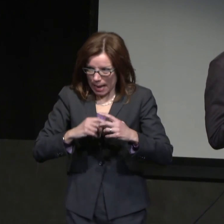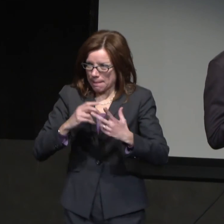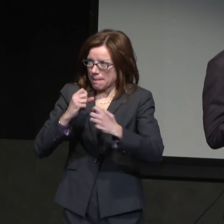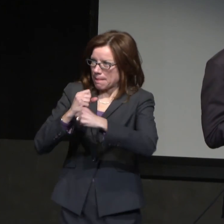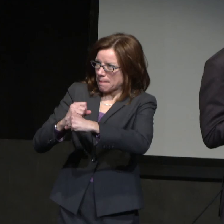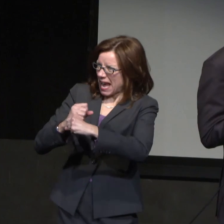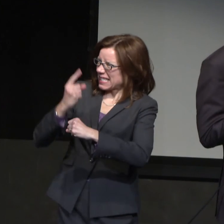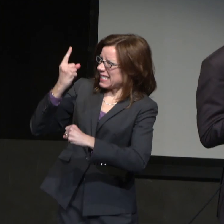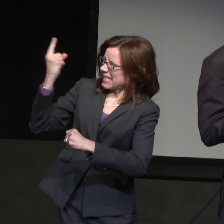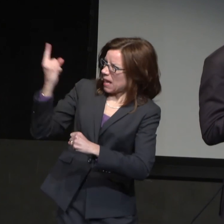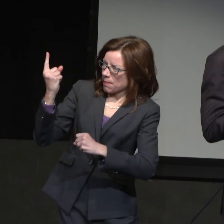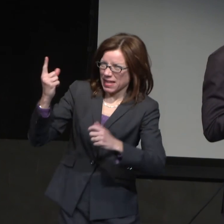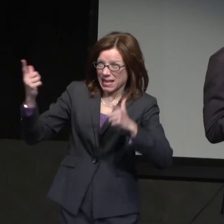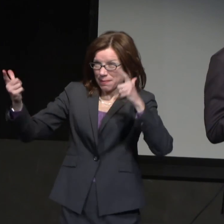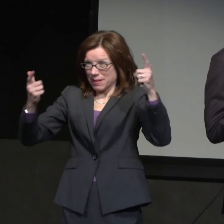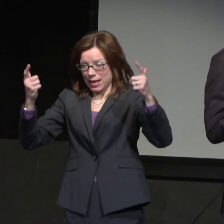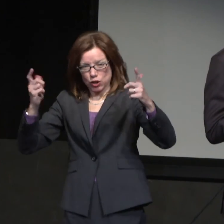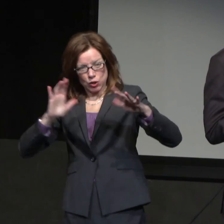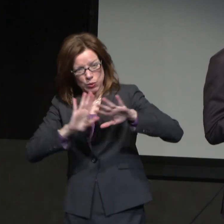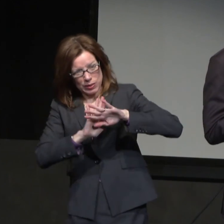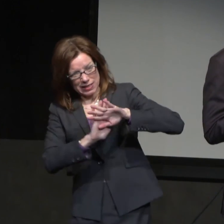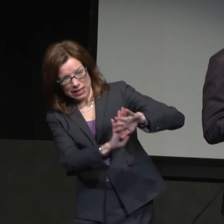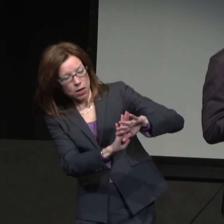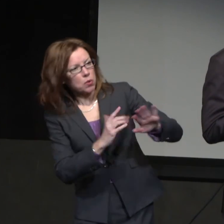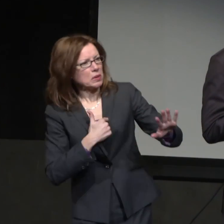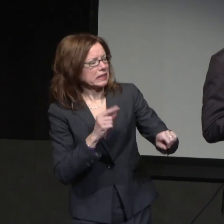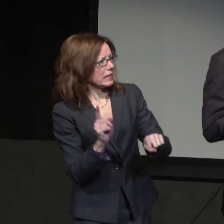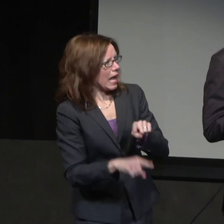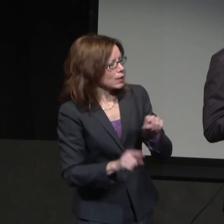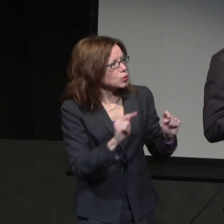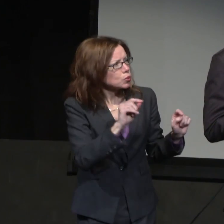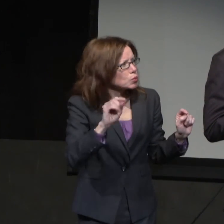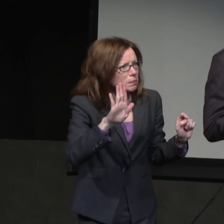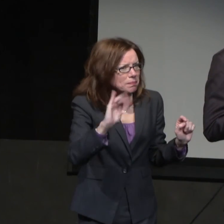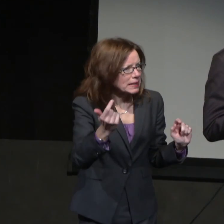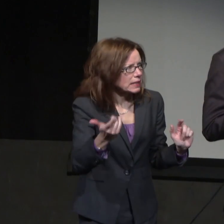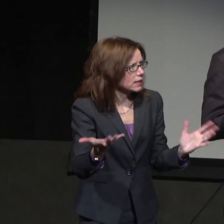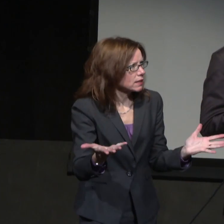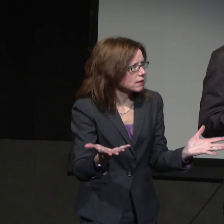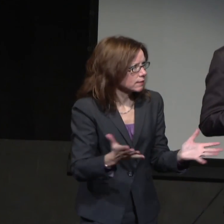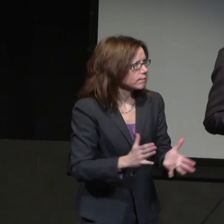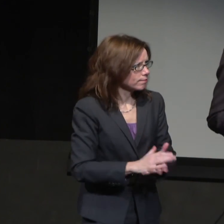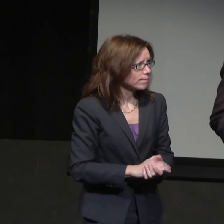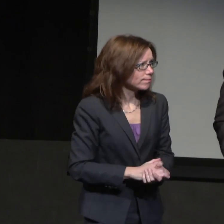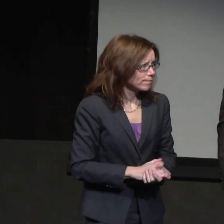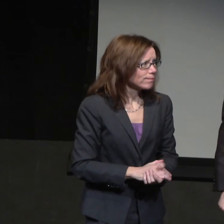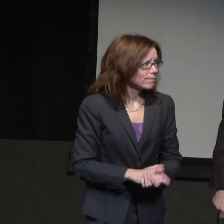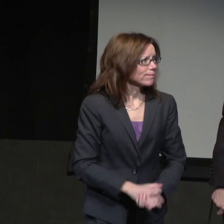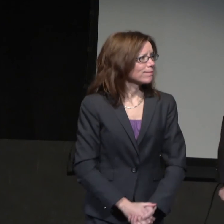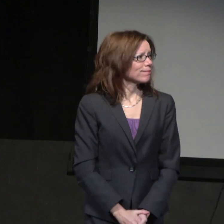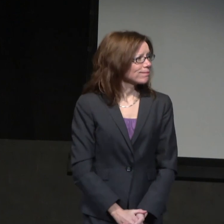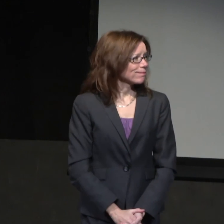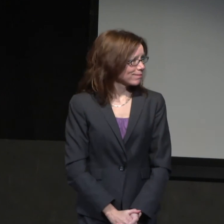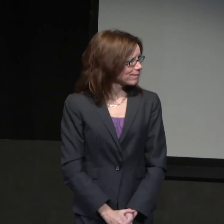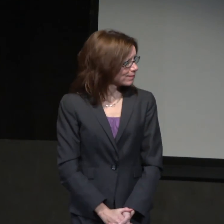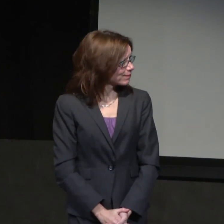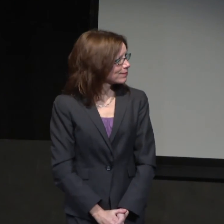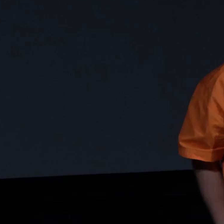on that sort of scale, it's too big.